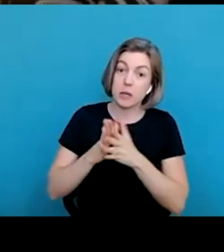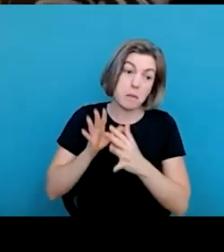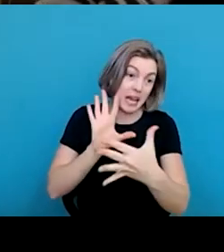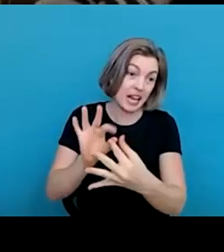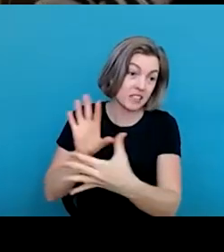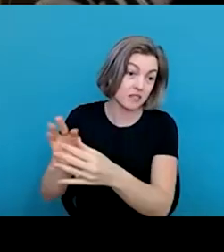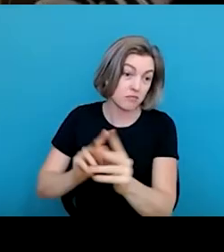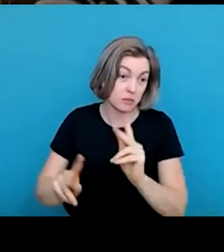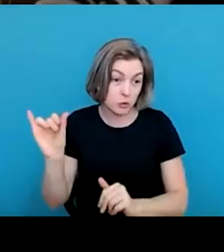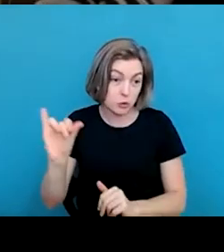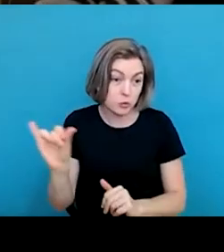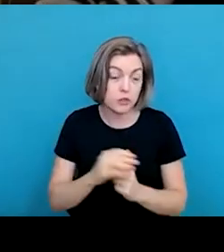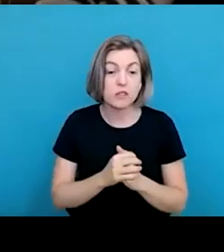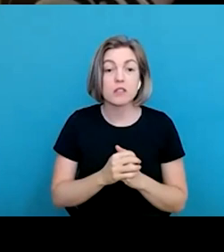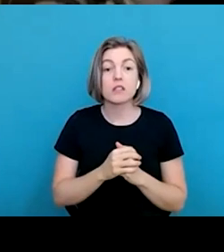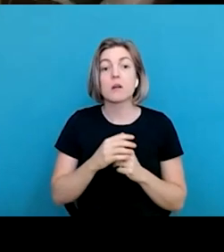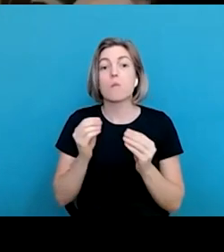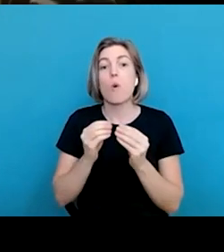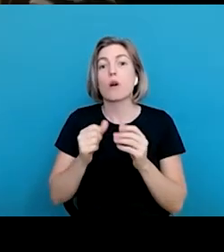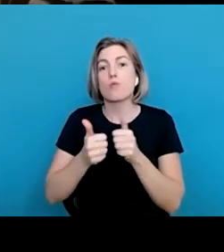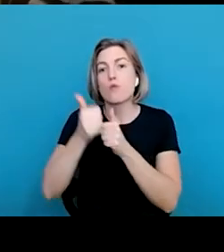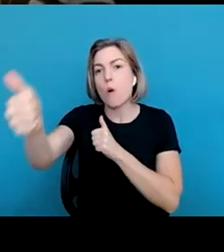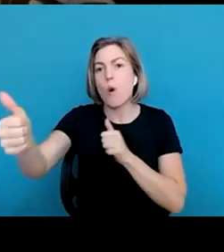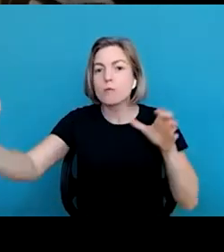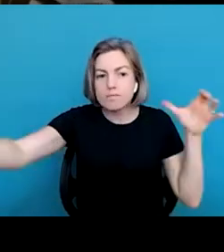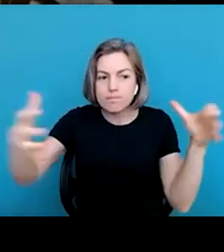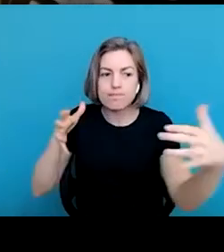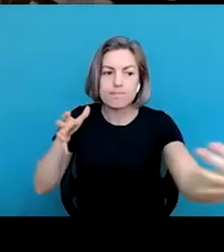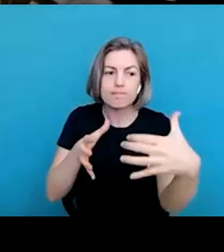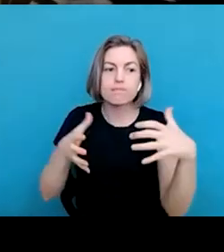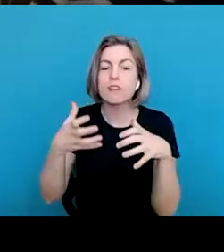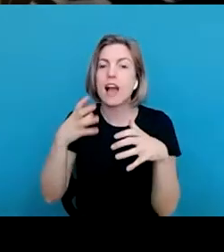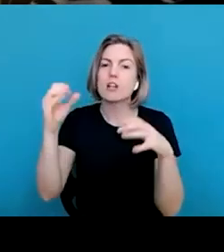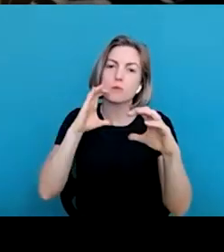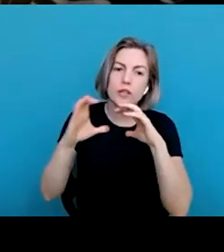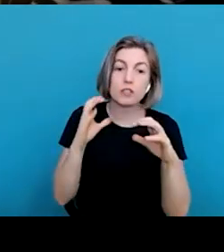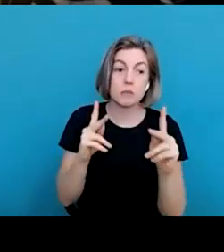And a few remote collaborations and communications that people may not be able to do.